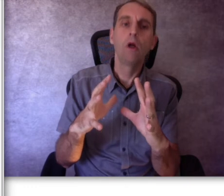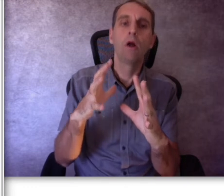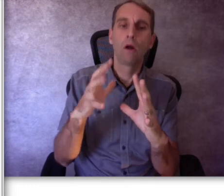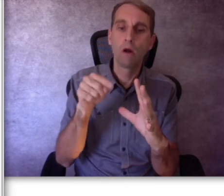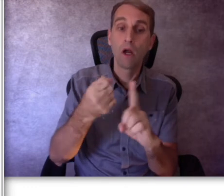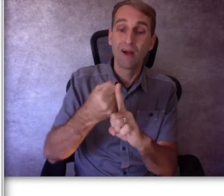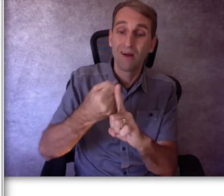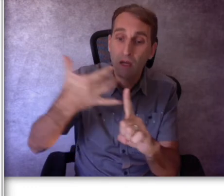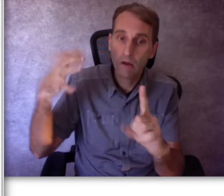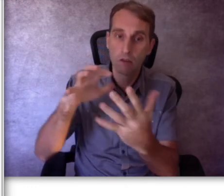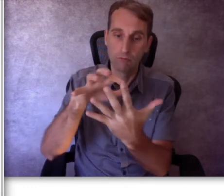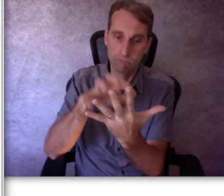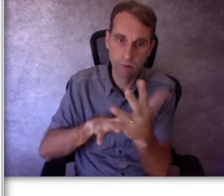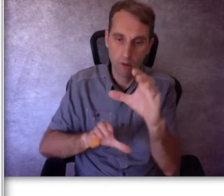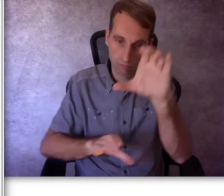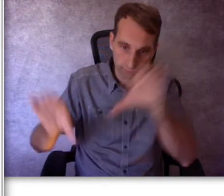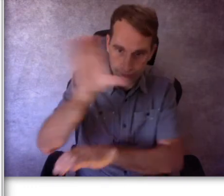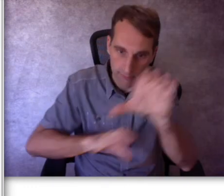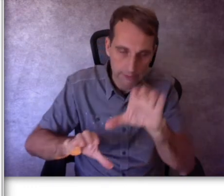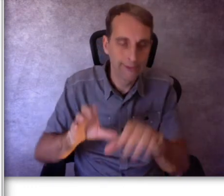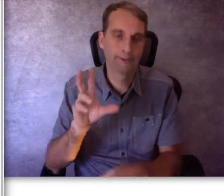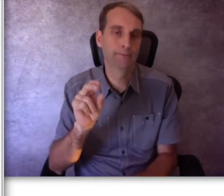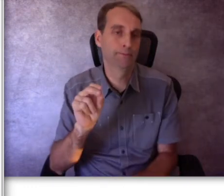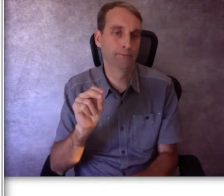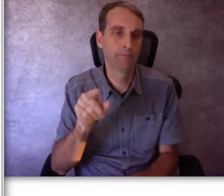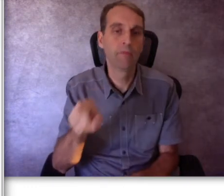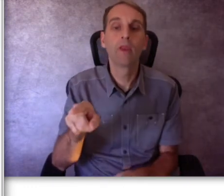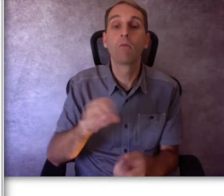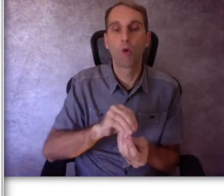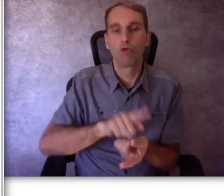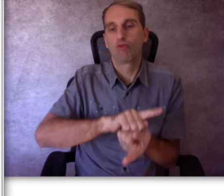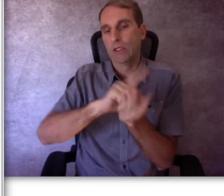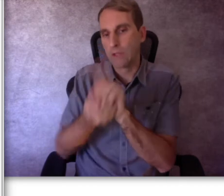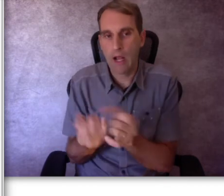but we have not altered the content.